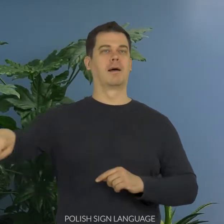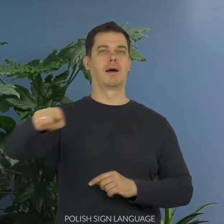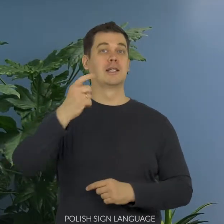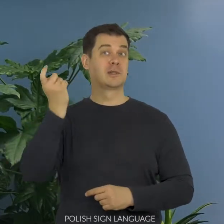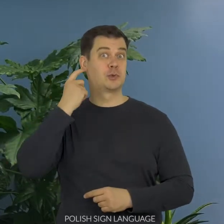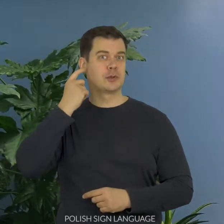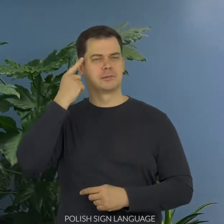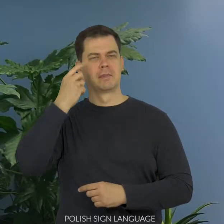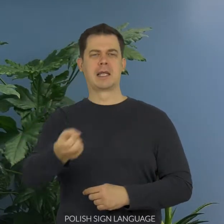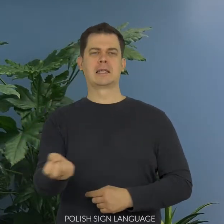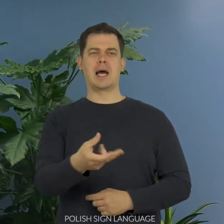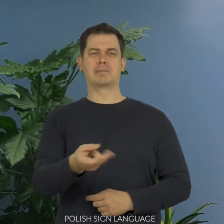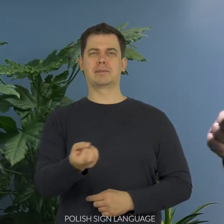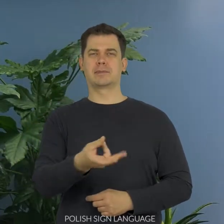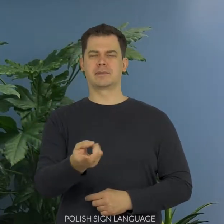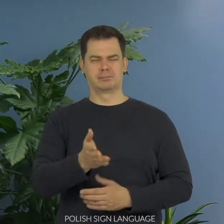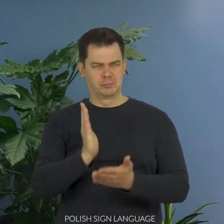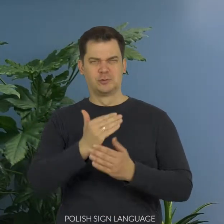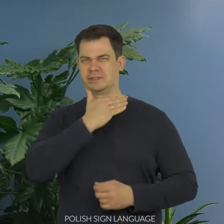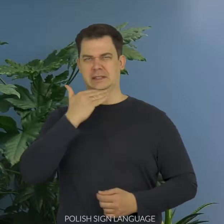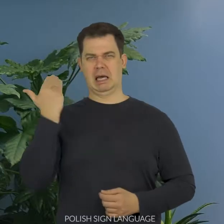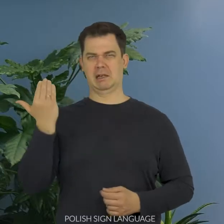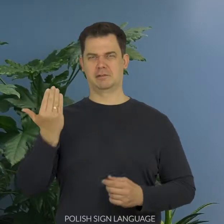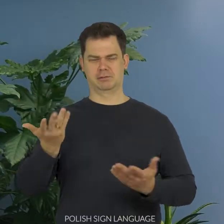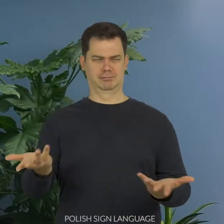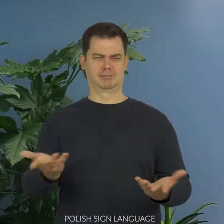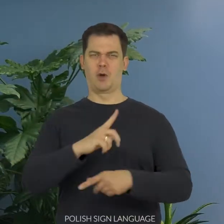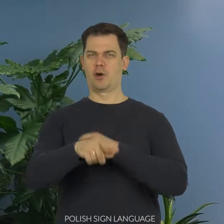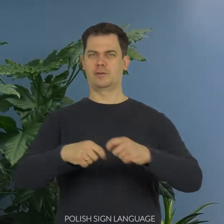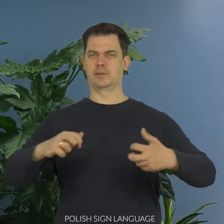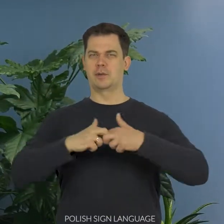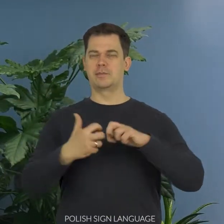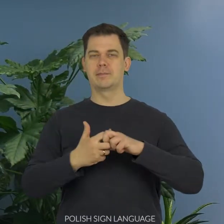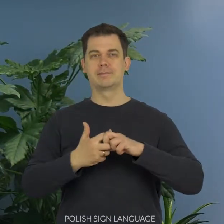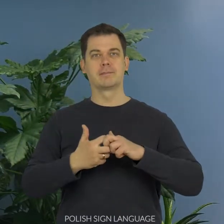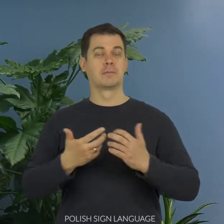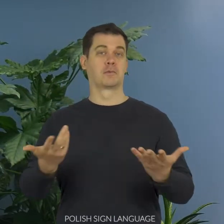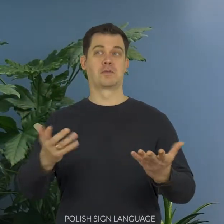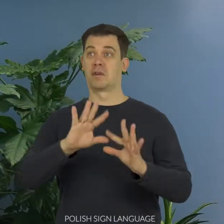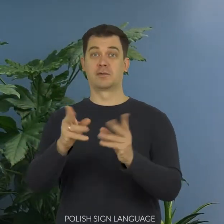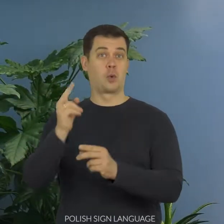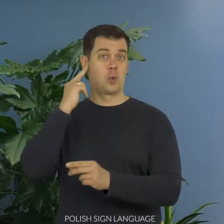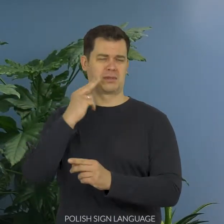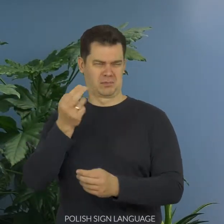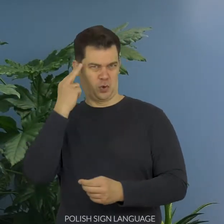that using subtitles under video materials solve the problem of understanding content by the deaf.